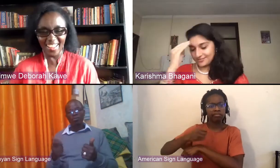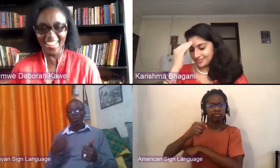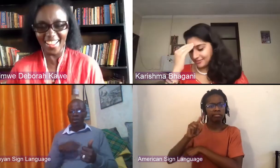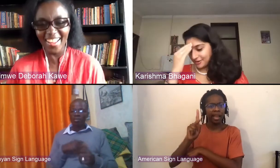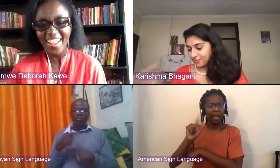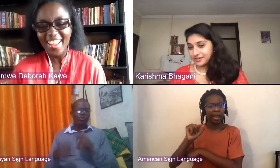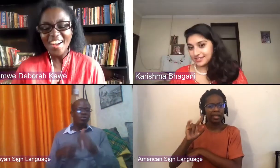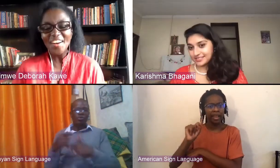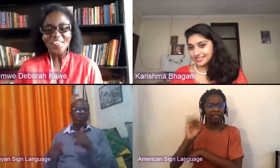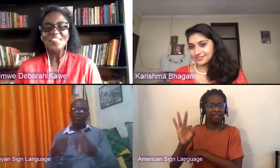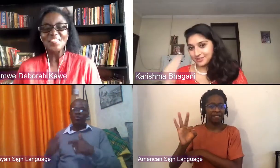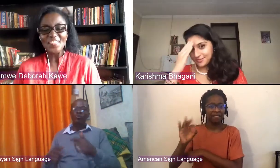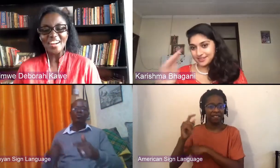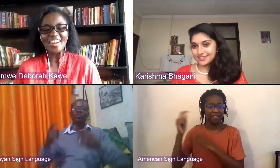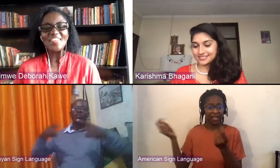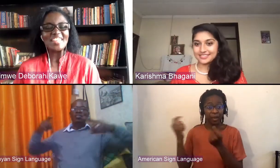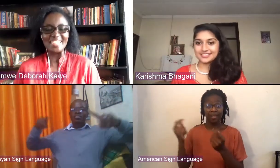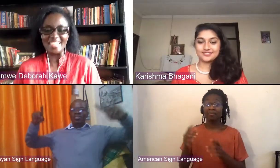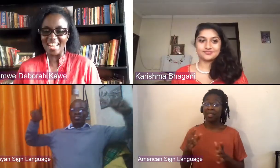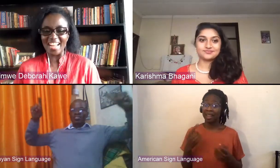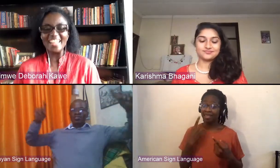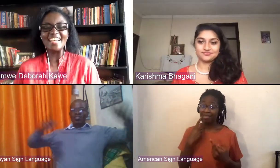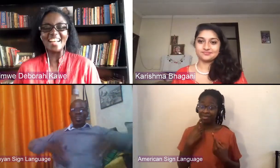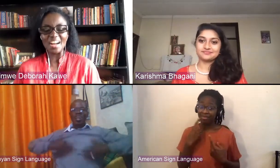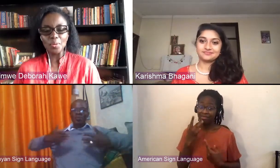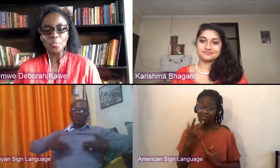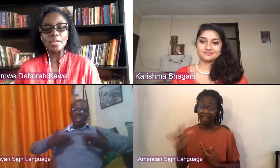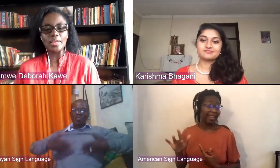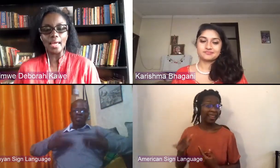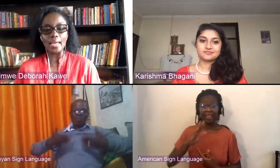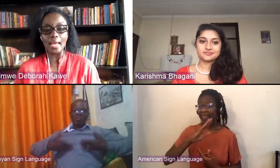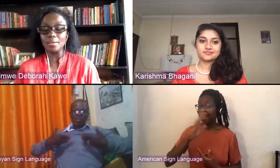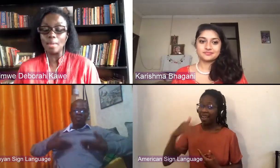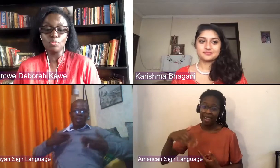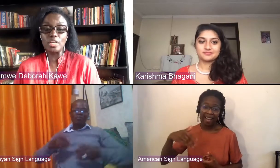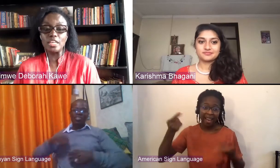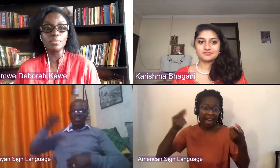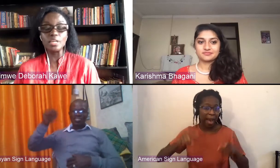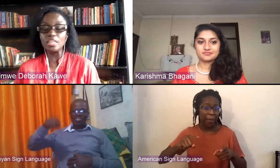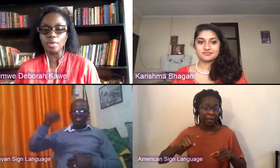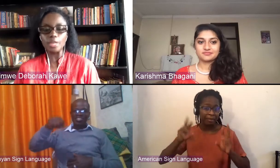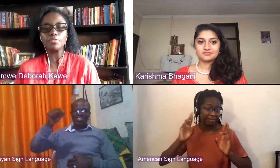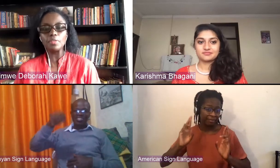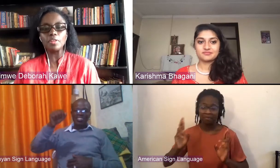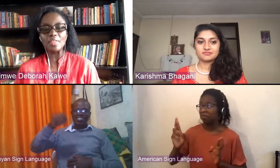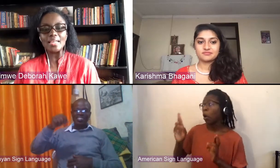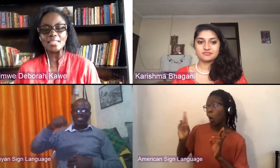And we hope it doesn't. Yeah, I'm really, really grateful for that